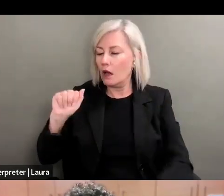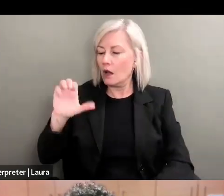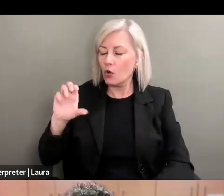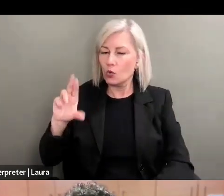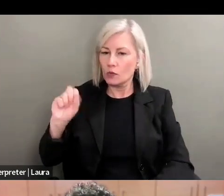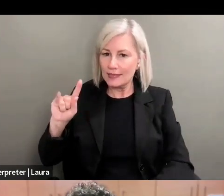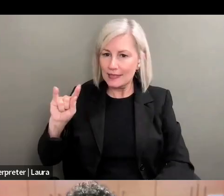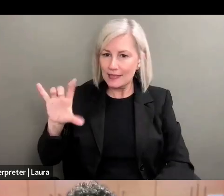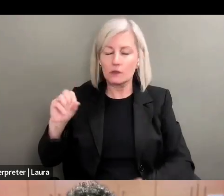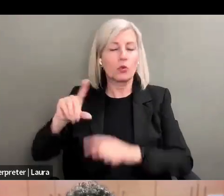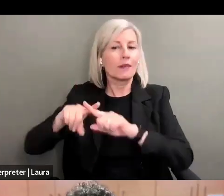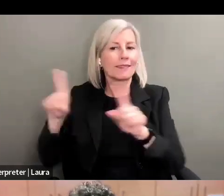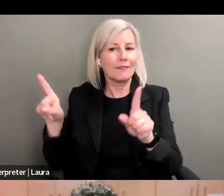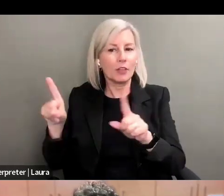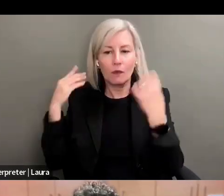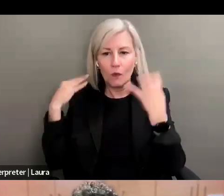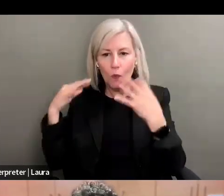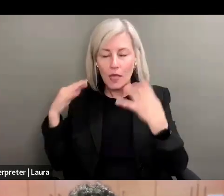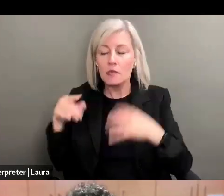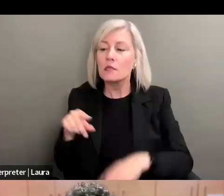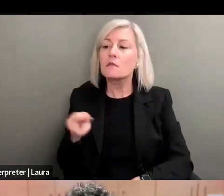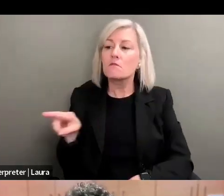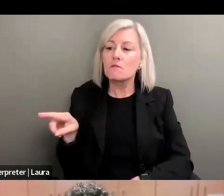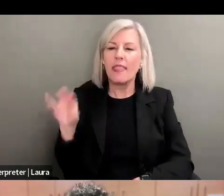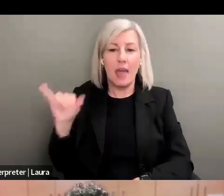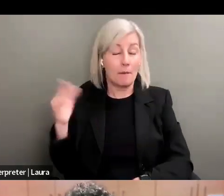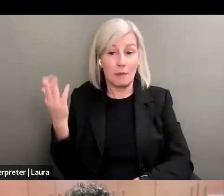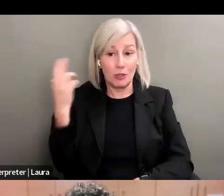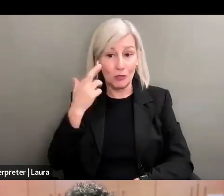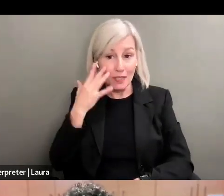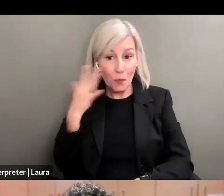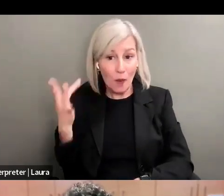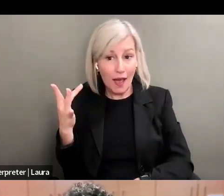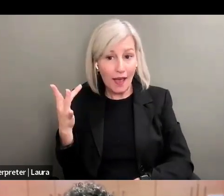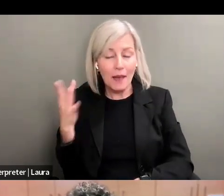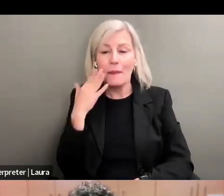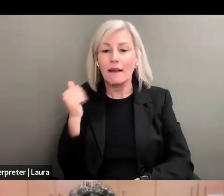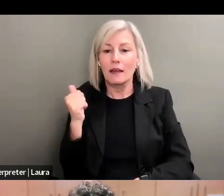of noise and that might be the reason why because I think it's difficult but